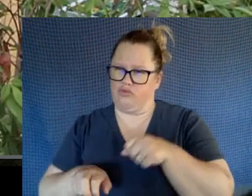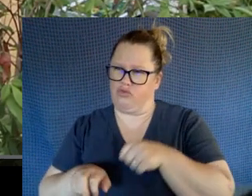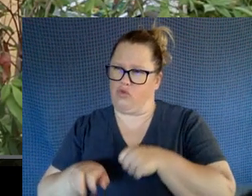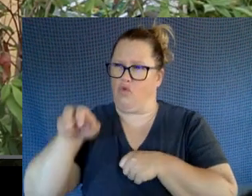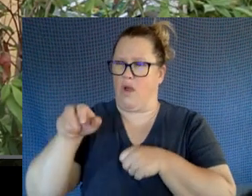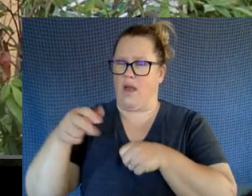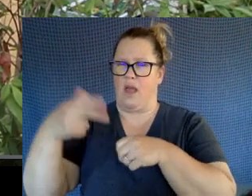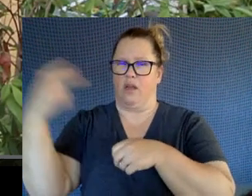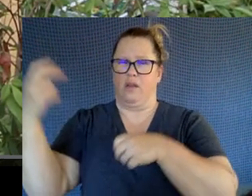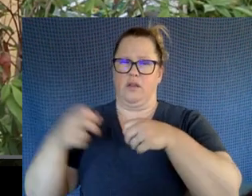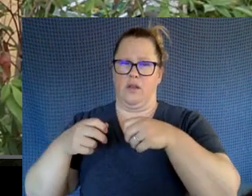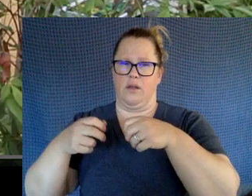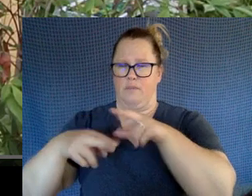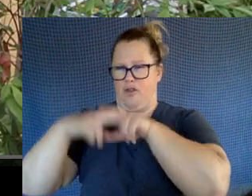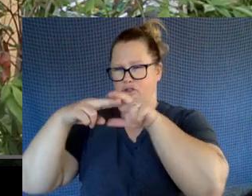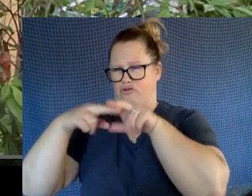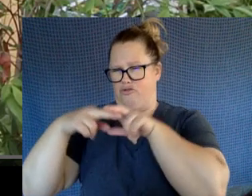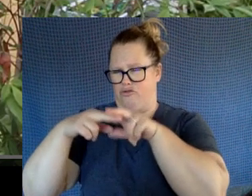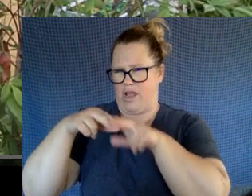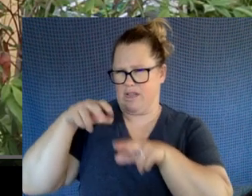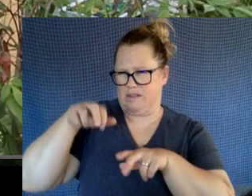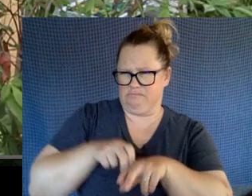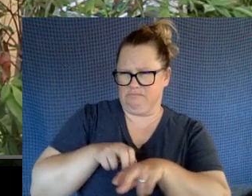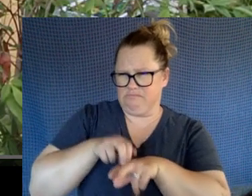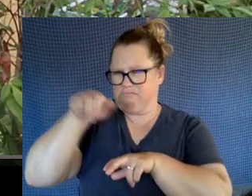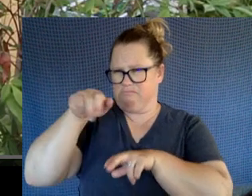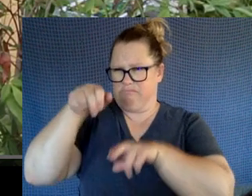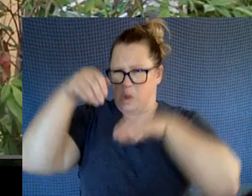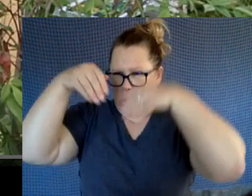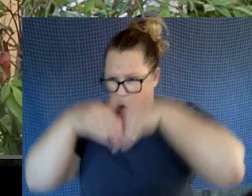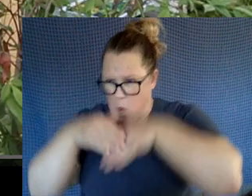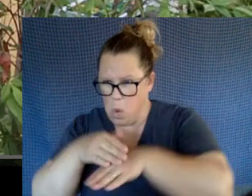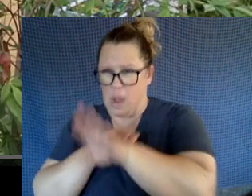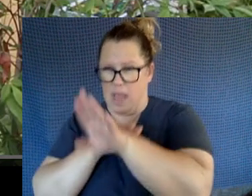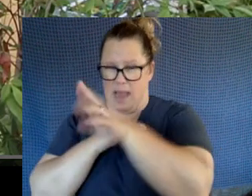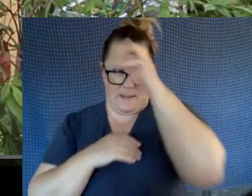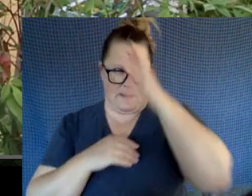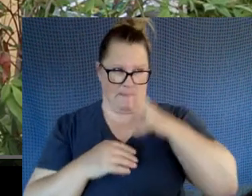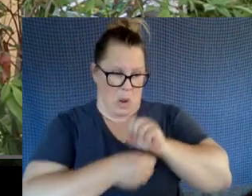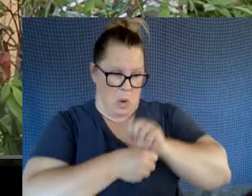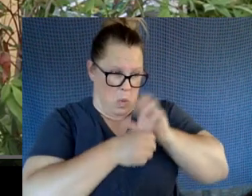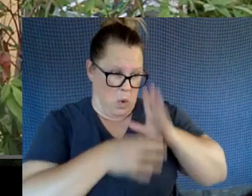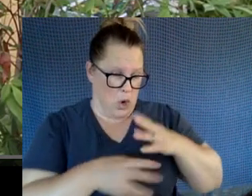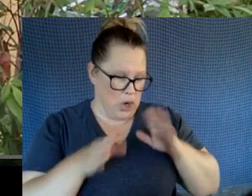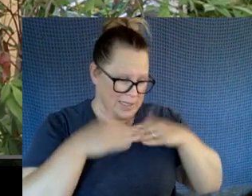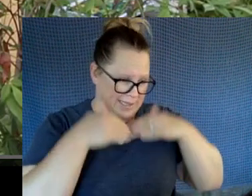sleeping cars. The Pullman Porter smiles at us but we can't go in the sleeping